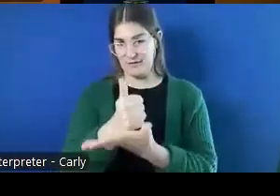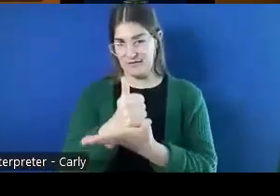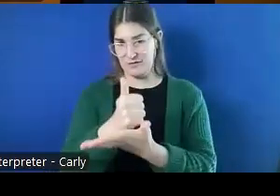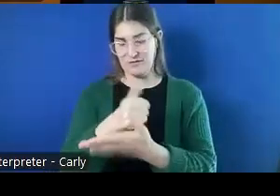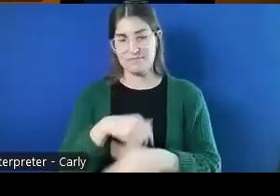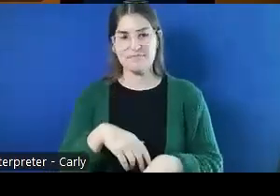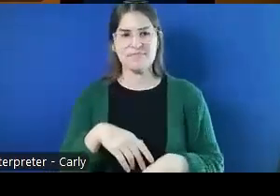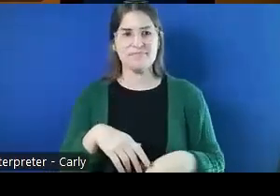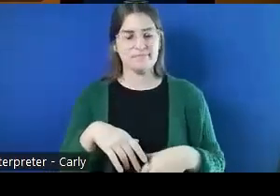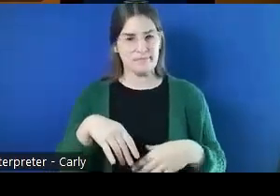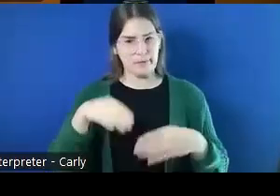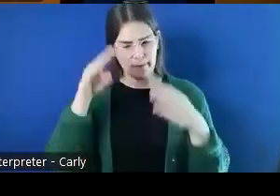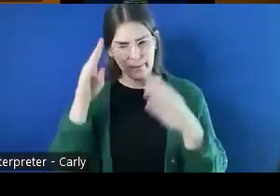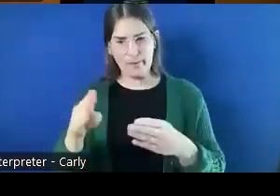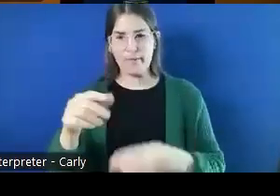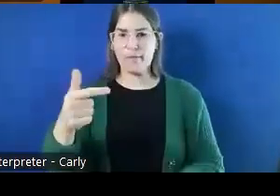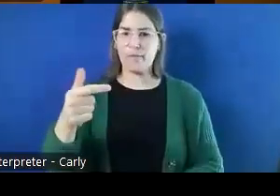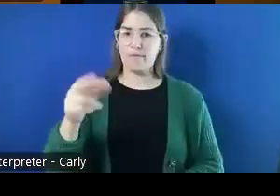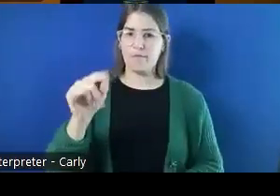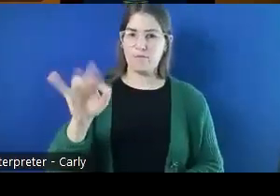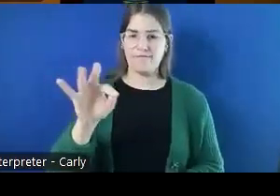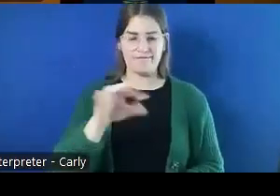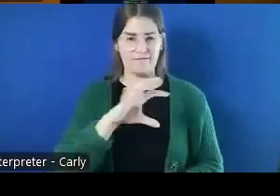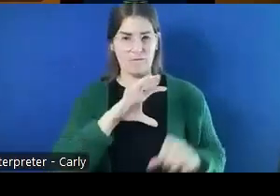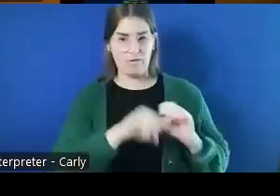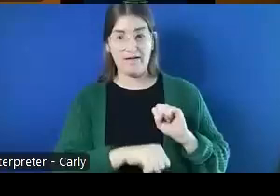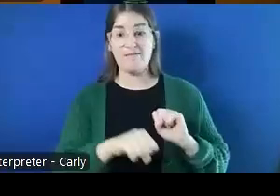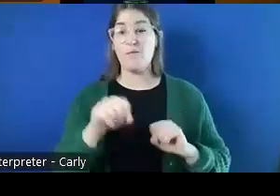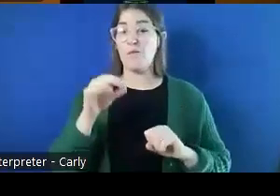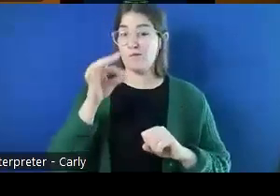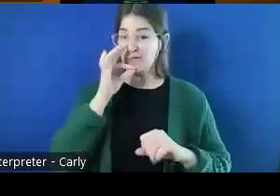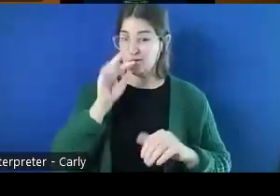really Target grief too and anticipatory grief and the changing roles that the patient or the